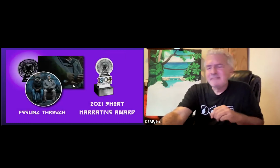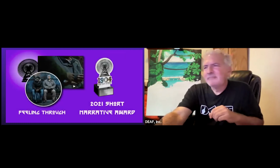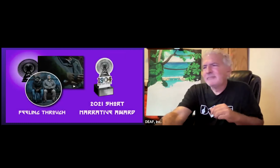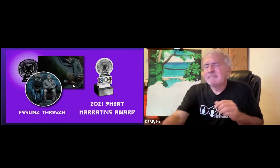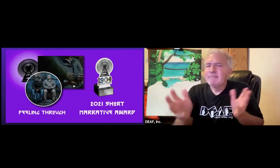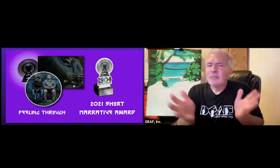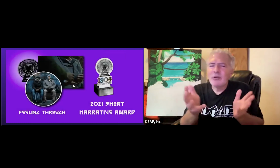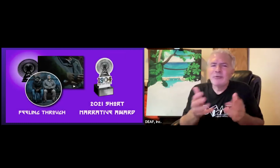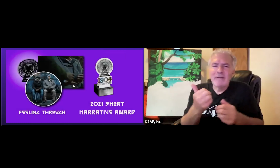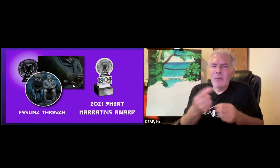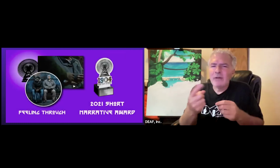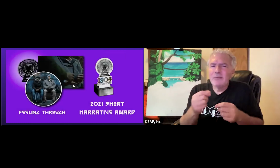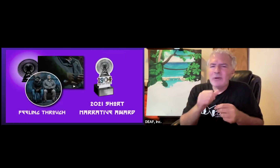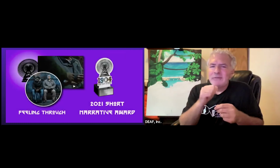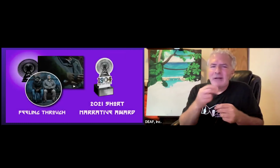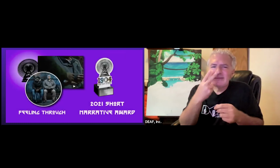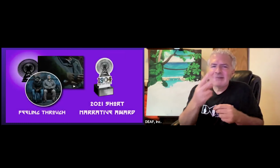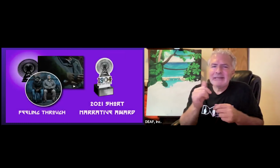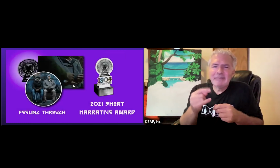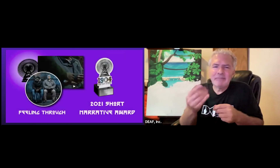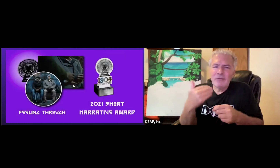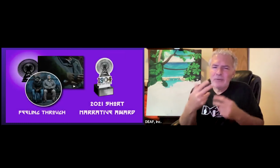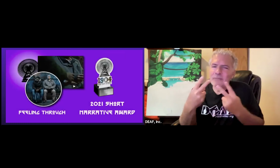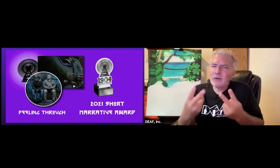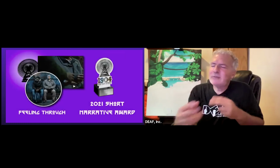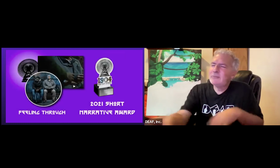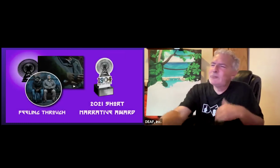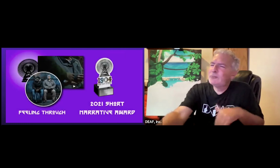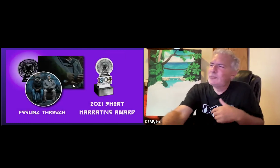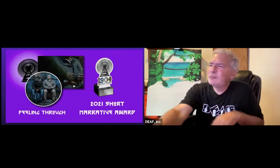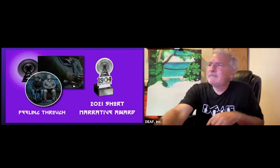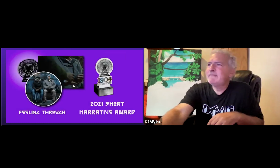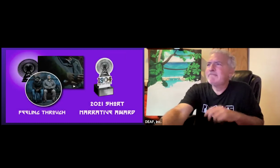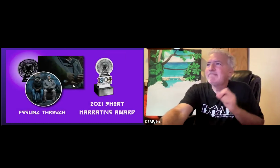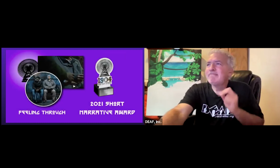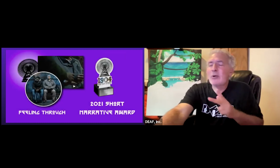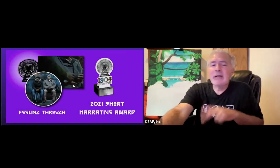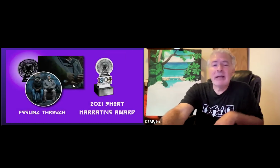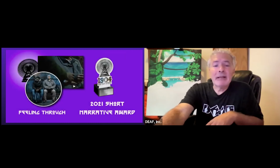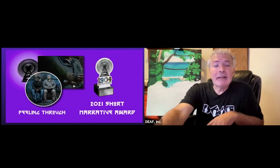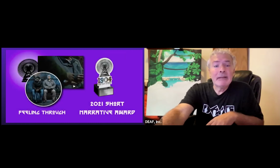I encourage everyone who hasn't seen it, to watch it.